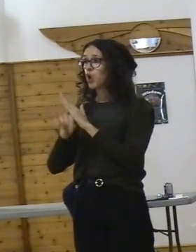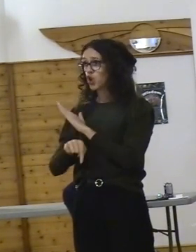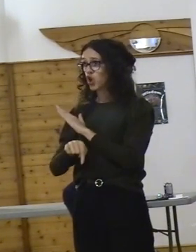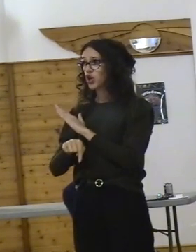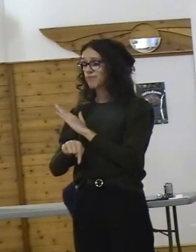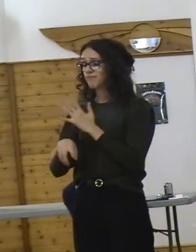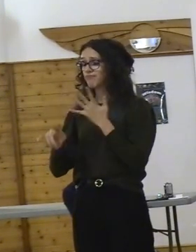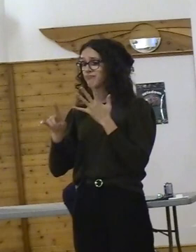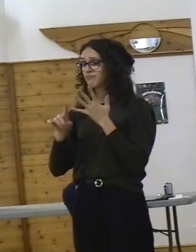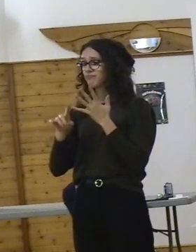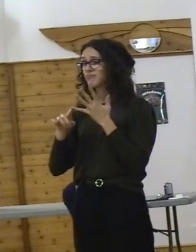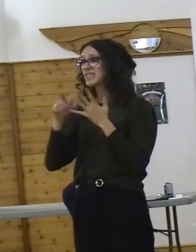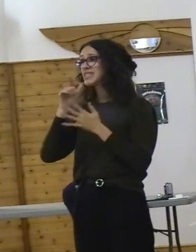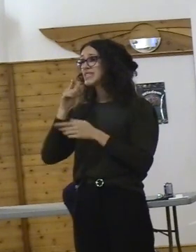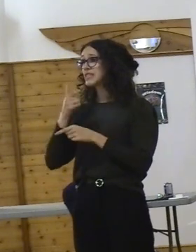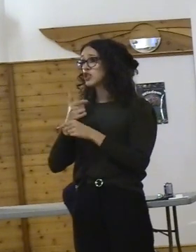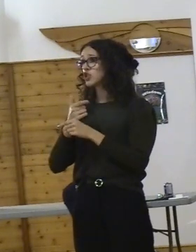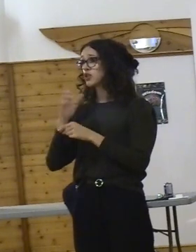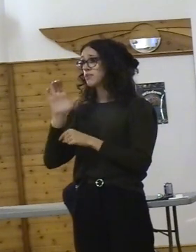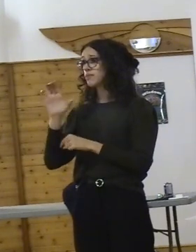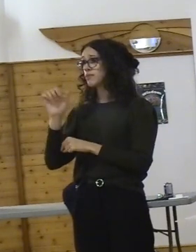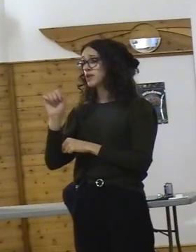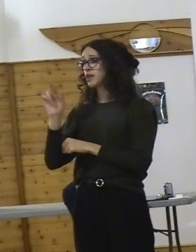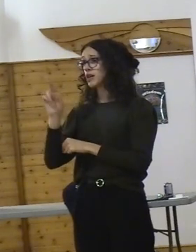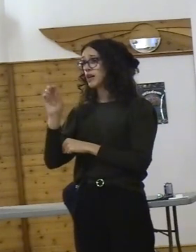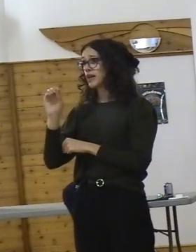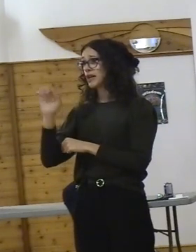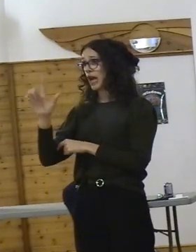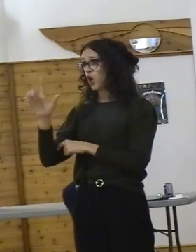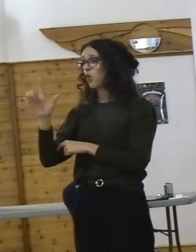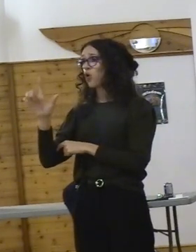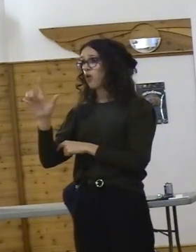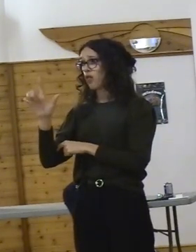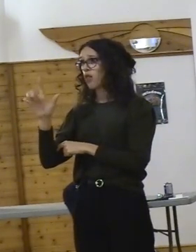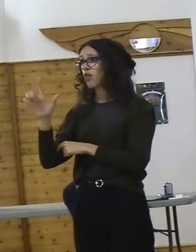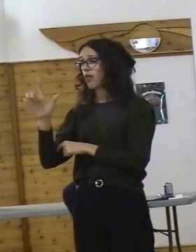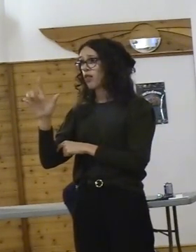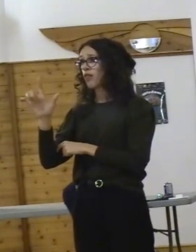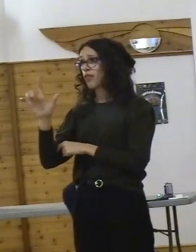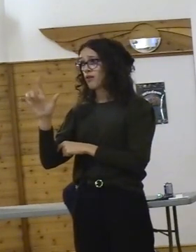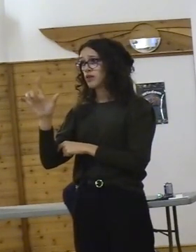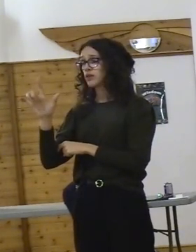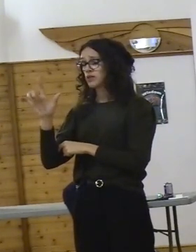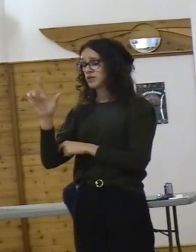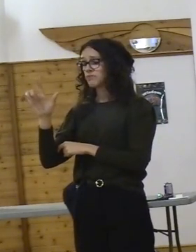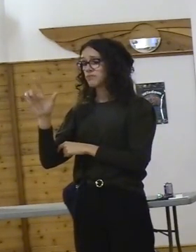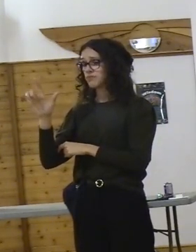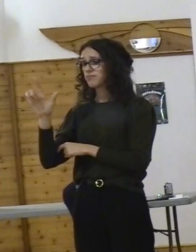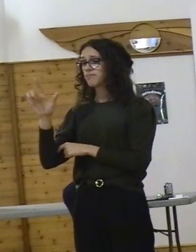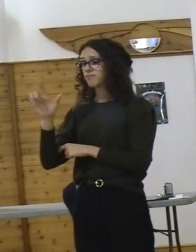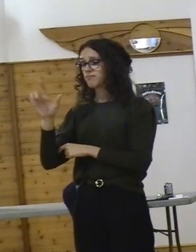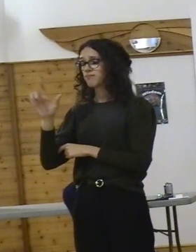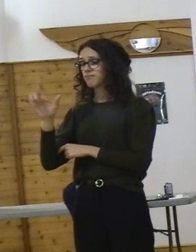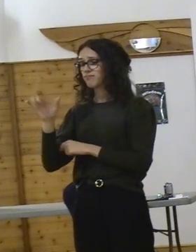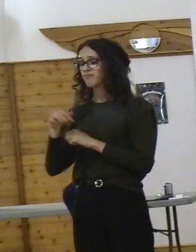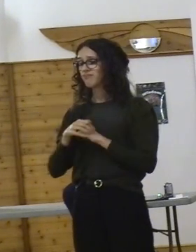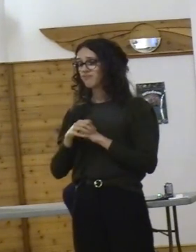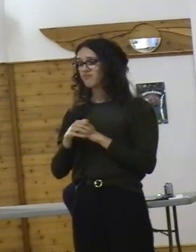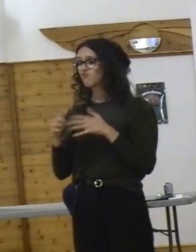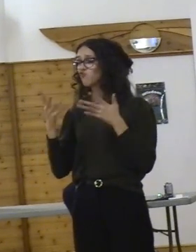My sister, Carol, was found here in Winnipeg.